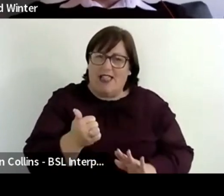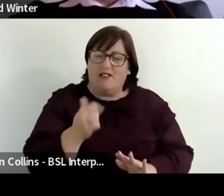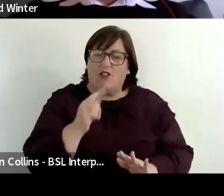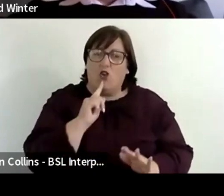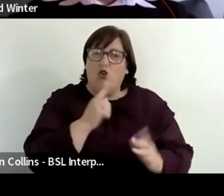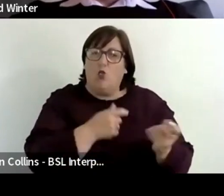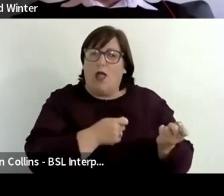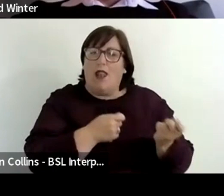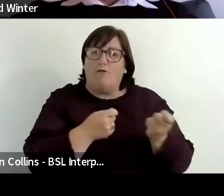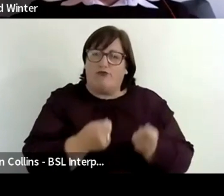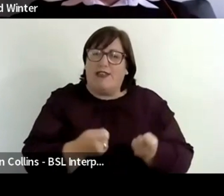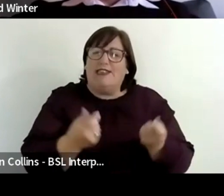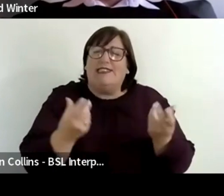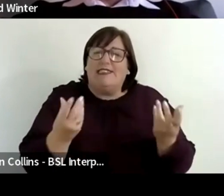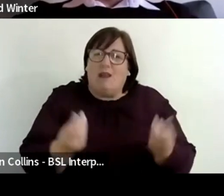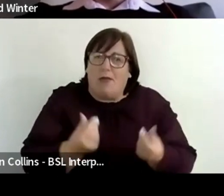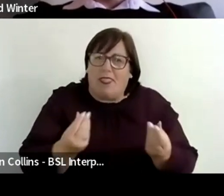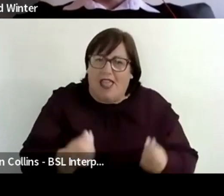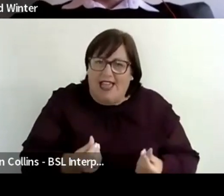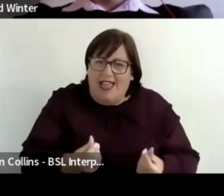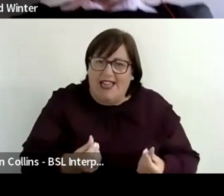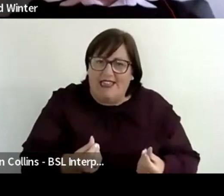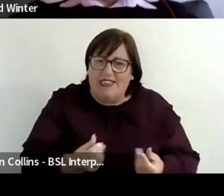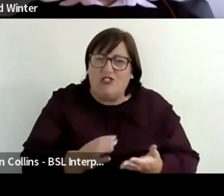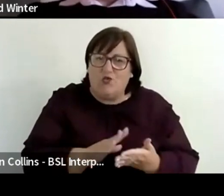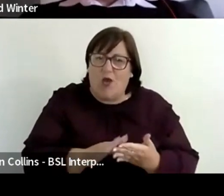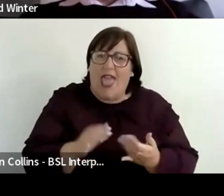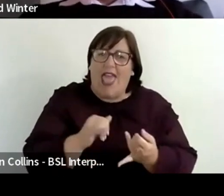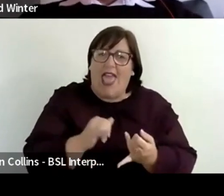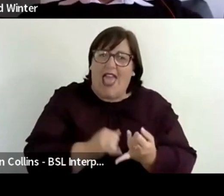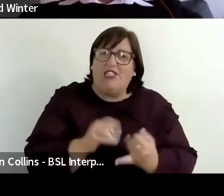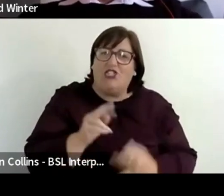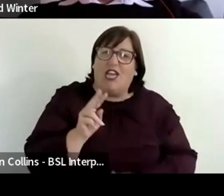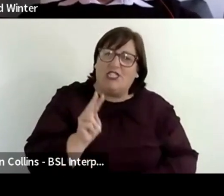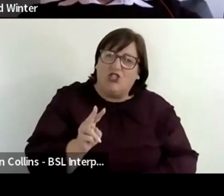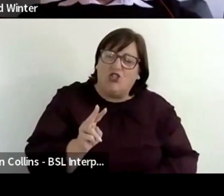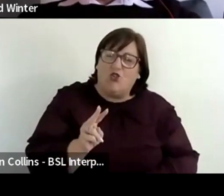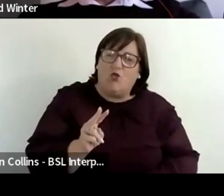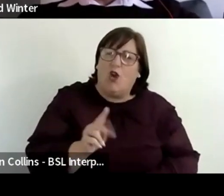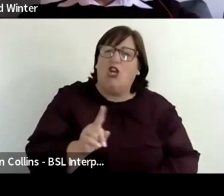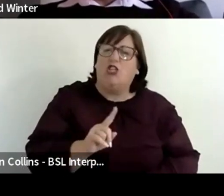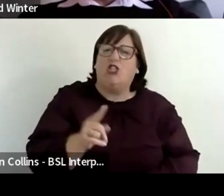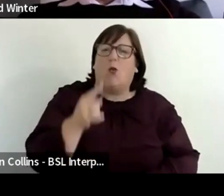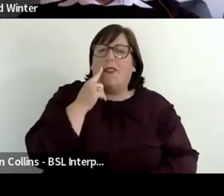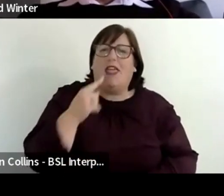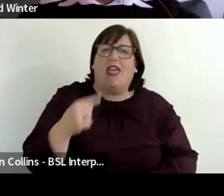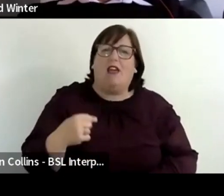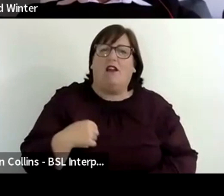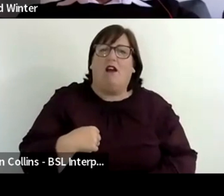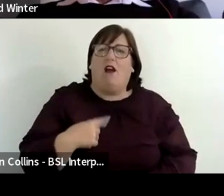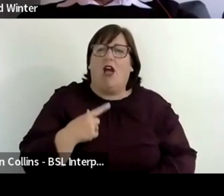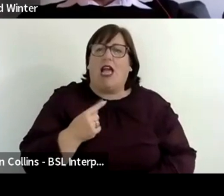Don't necessarily pigeonhole yourself in the word "secretary", look at the additional skills set.